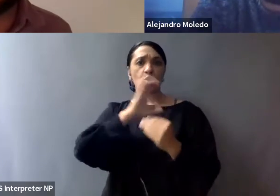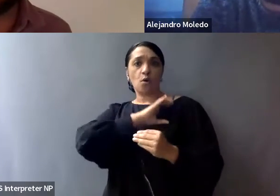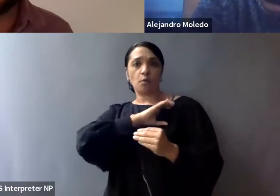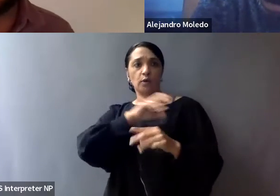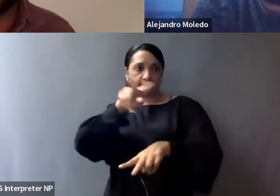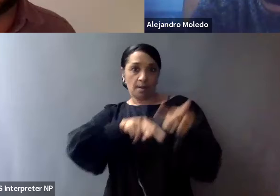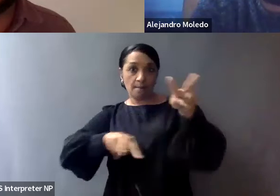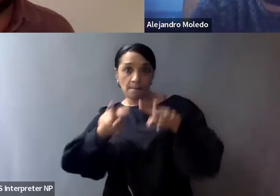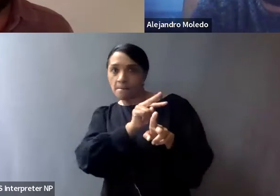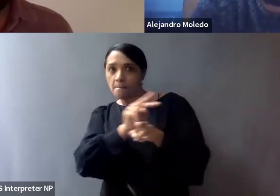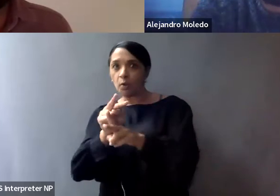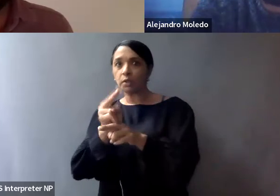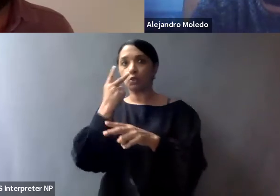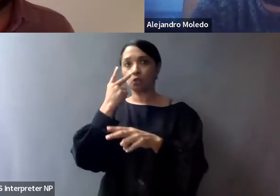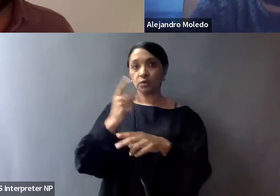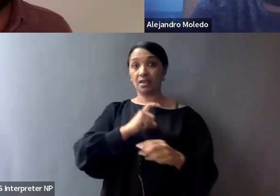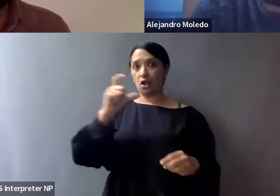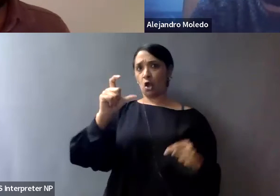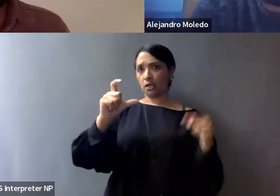that they have a European Parking Card?